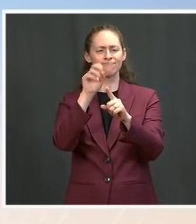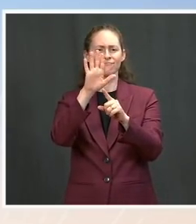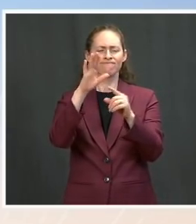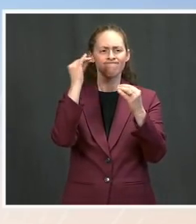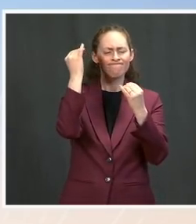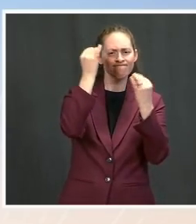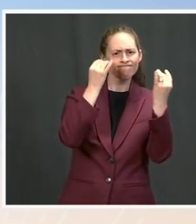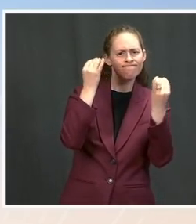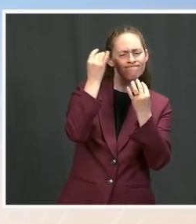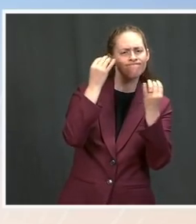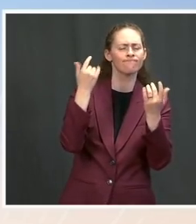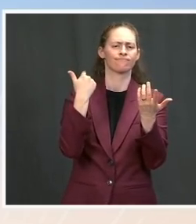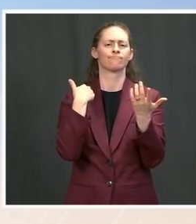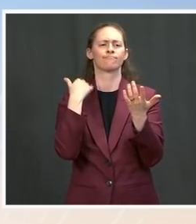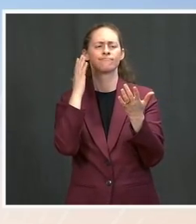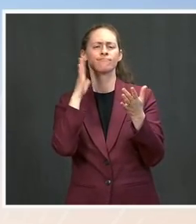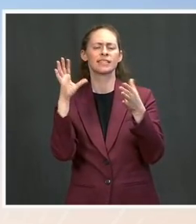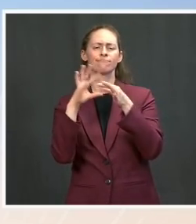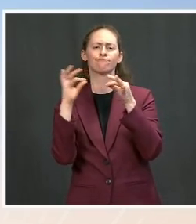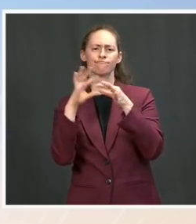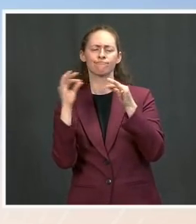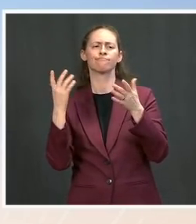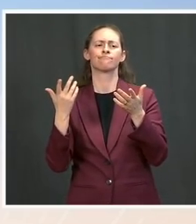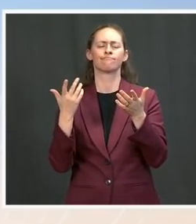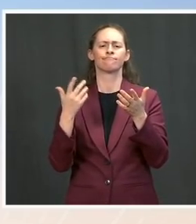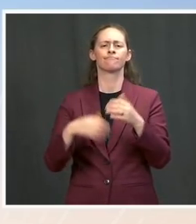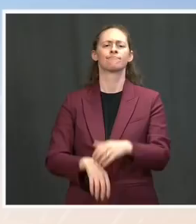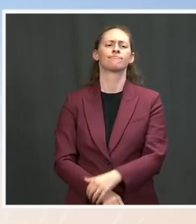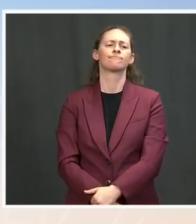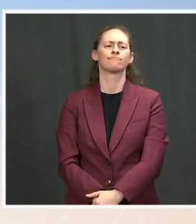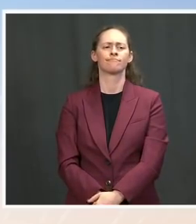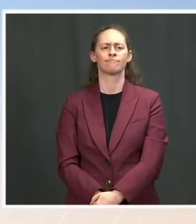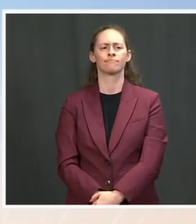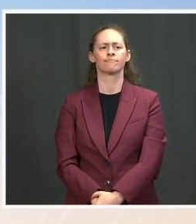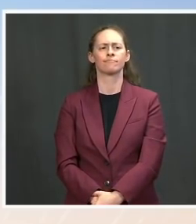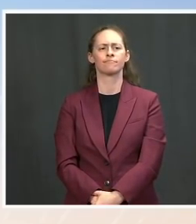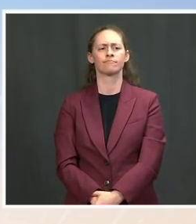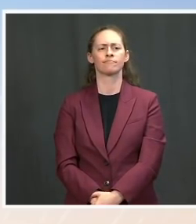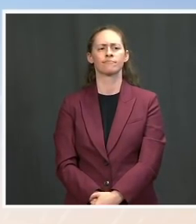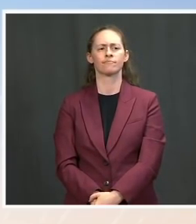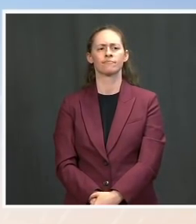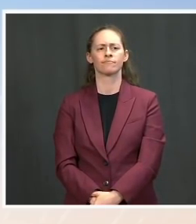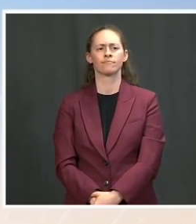a domestic violent extremism review through the NSD -- through the national security team,